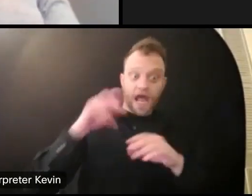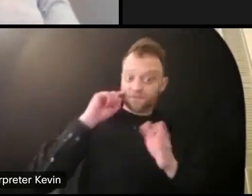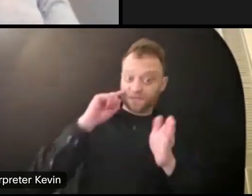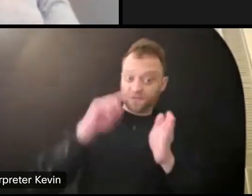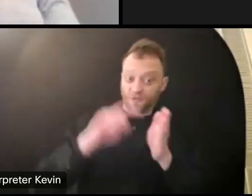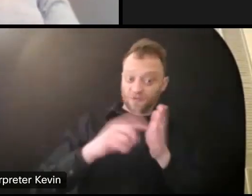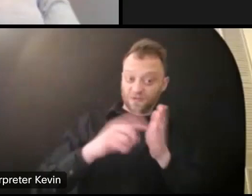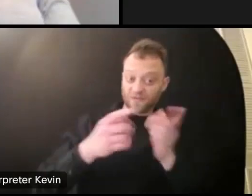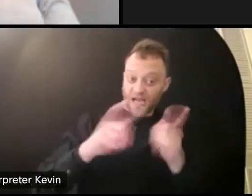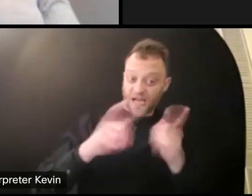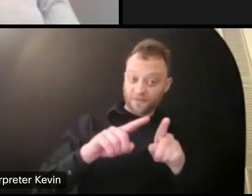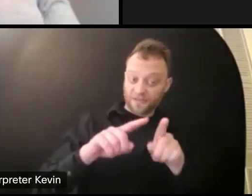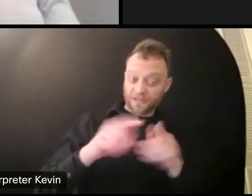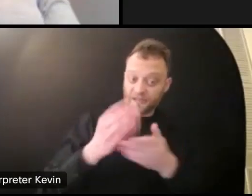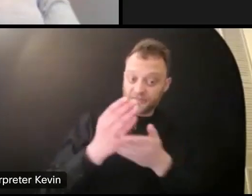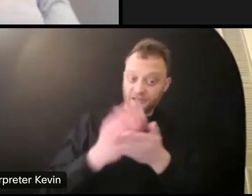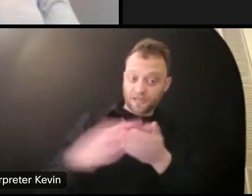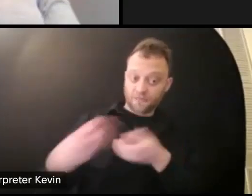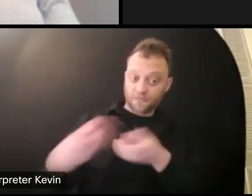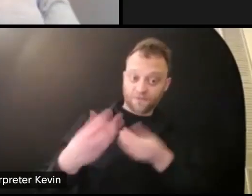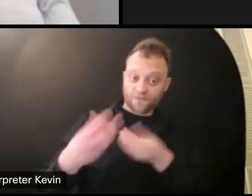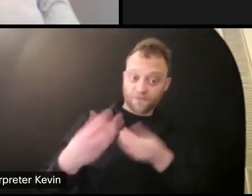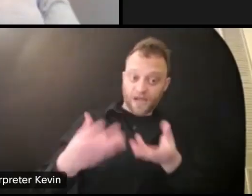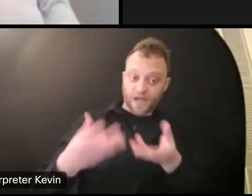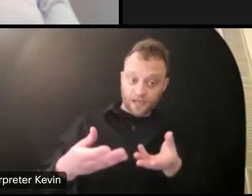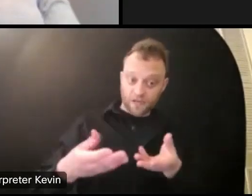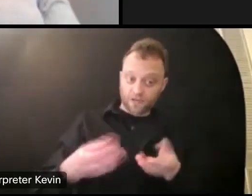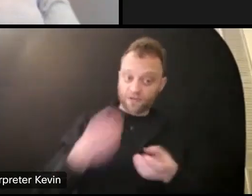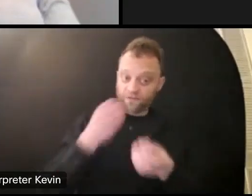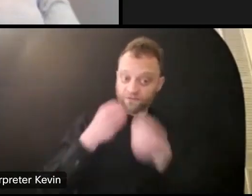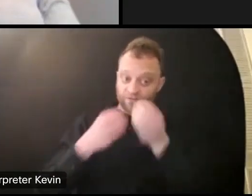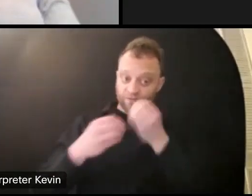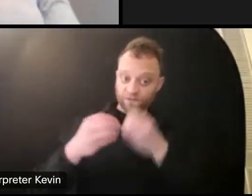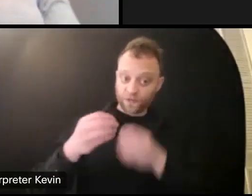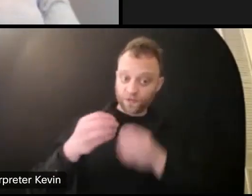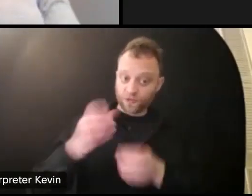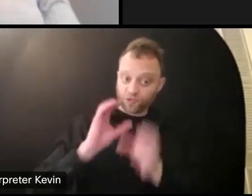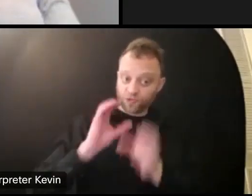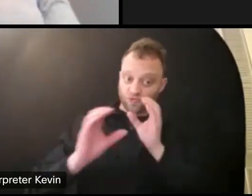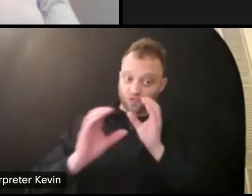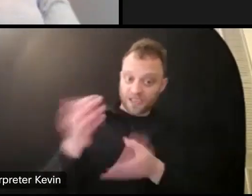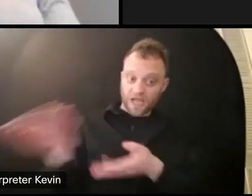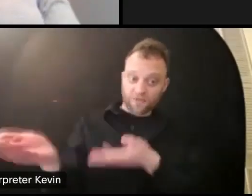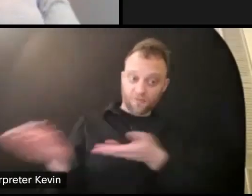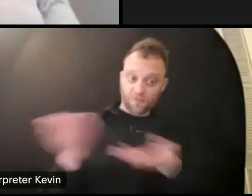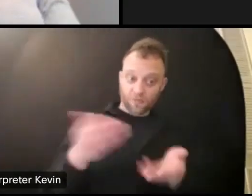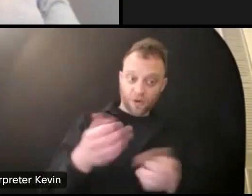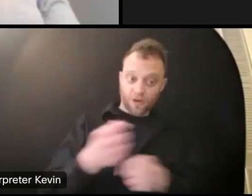time have donate things like ... they have they have brought coffee themselves, the Commission